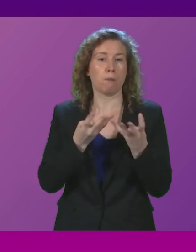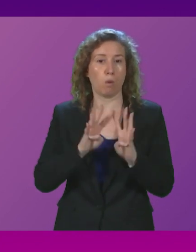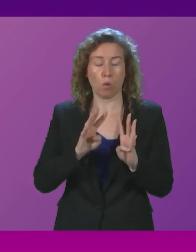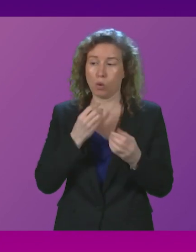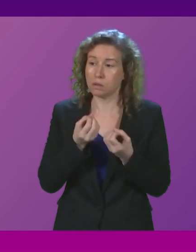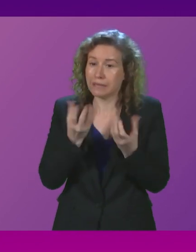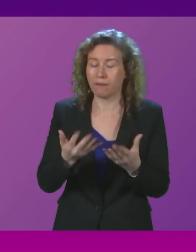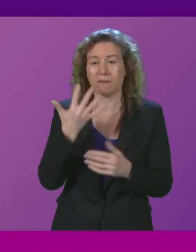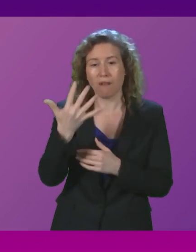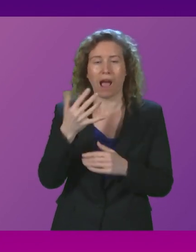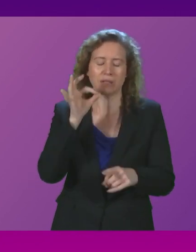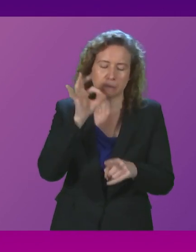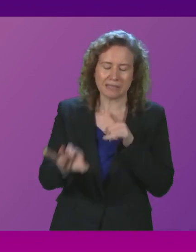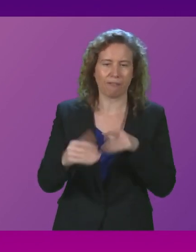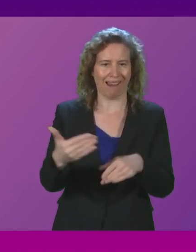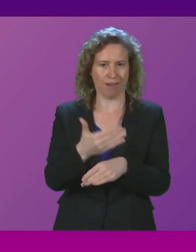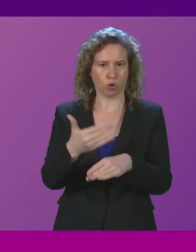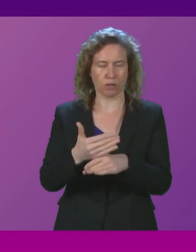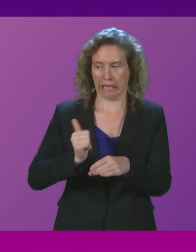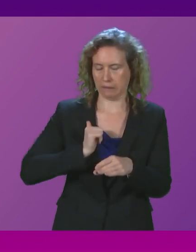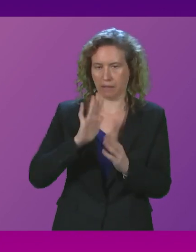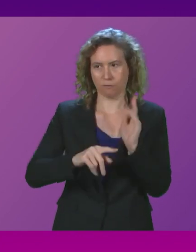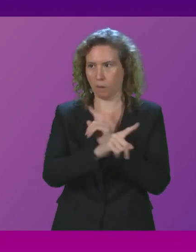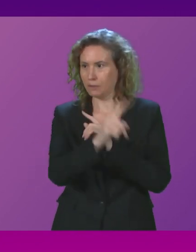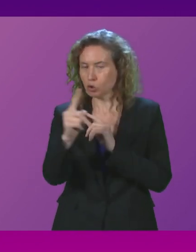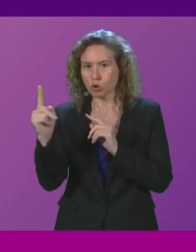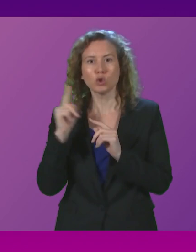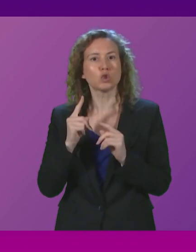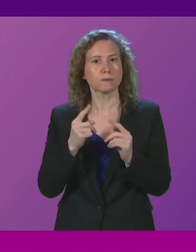specific actions that we expect boards to take.